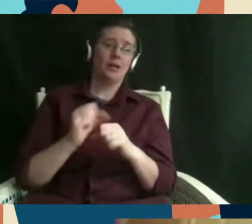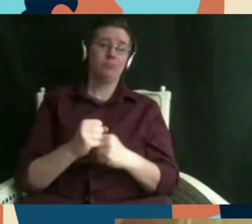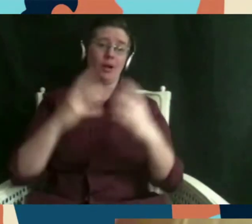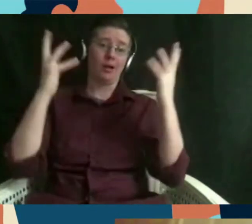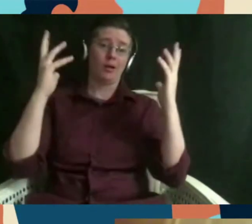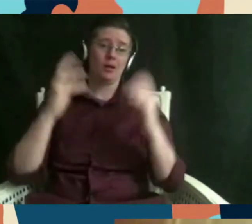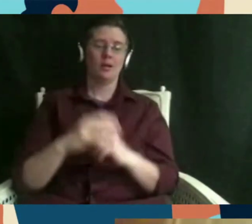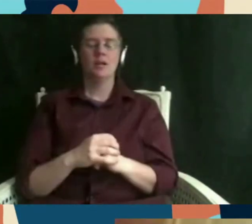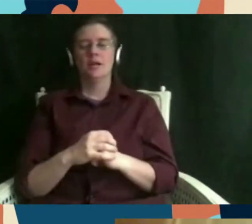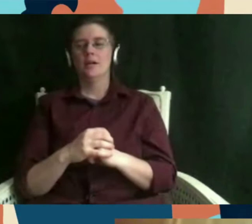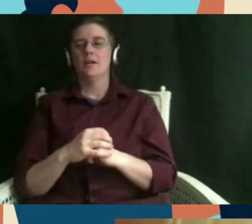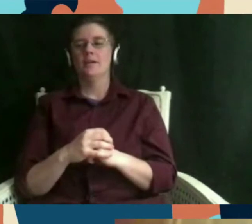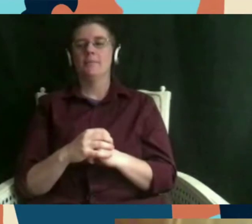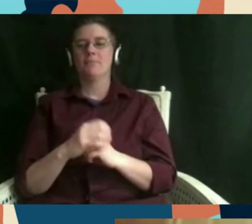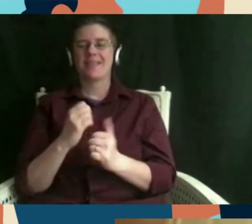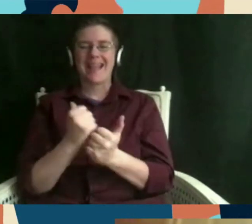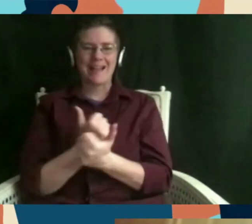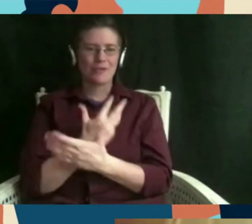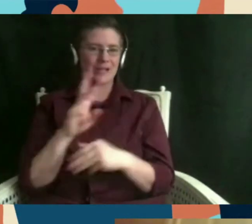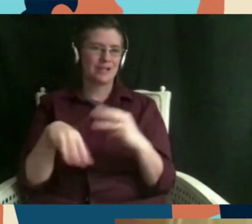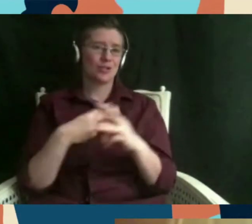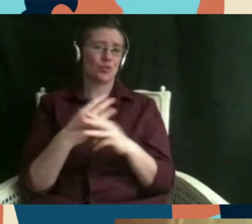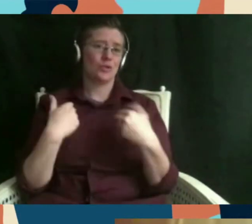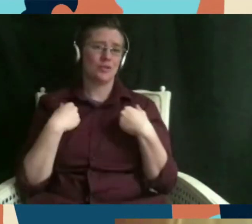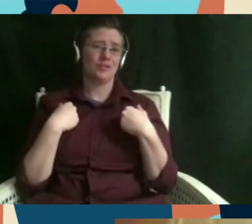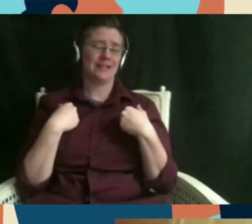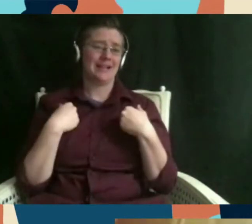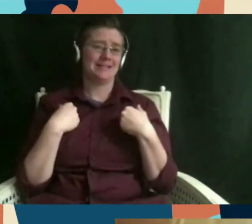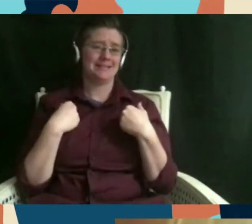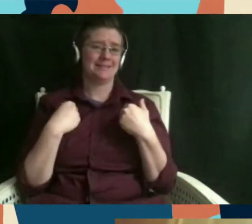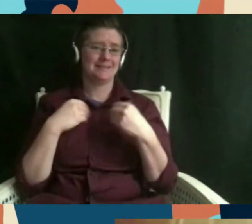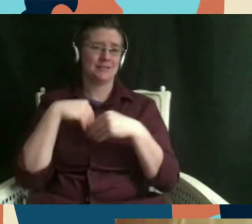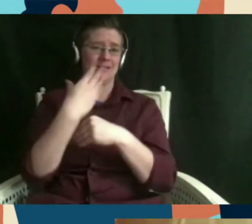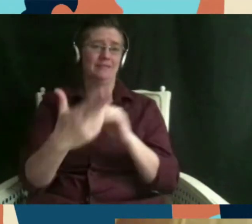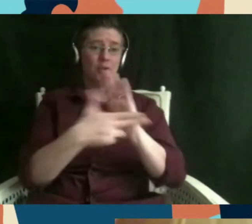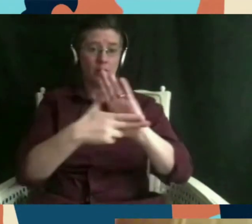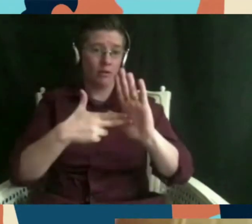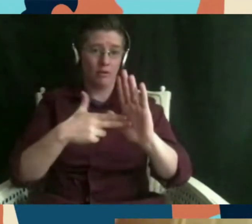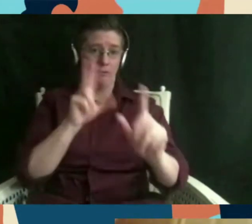world is given a gender but i promise to people who believe that you don't have to live that way